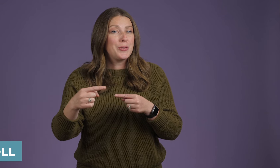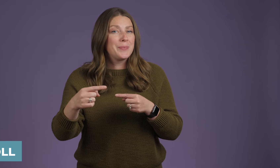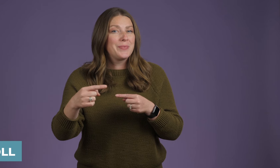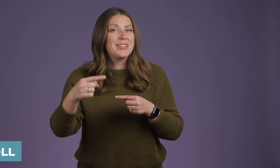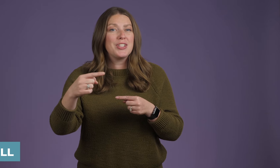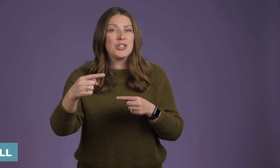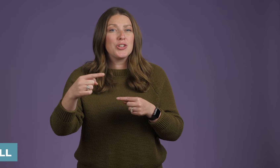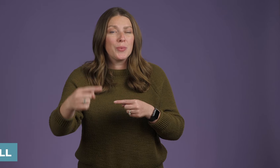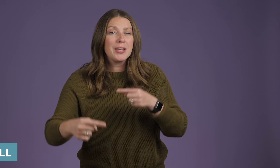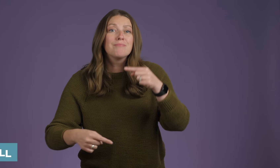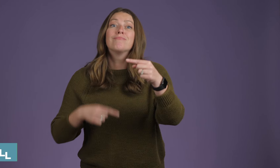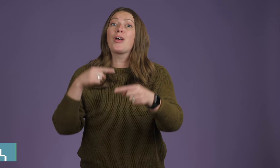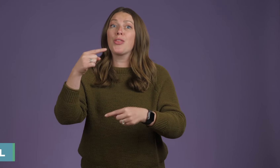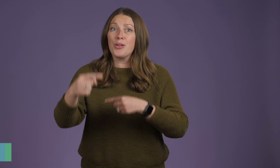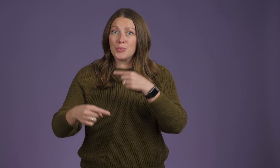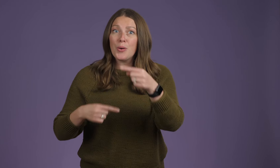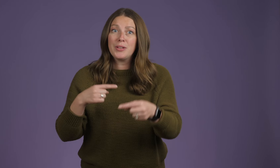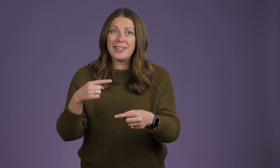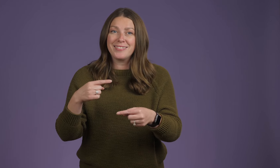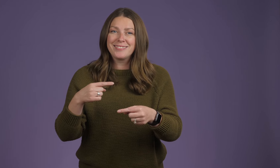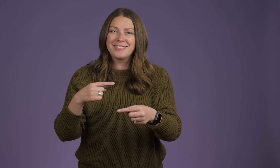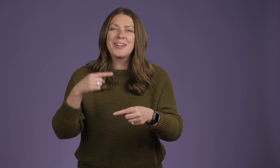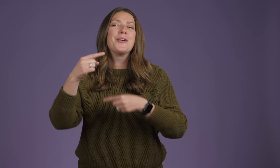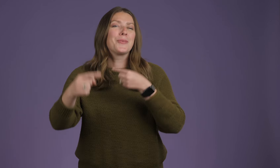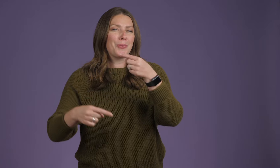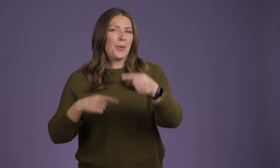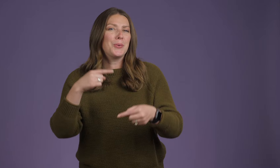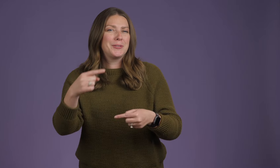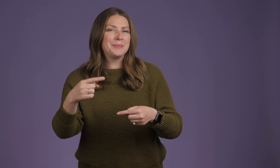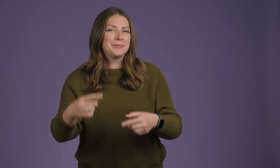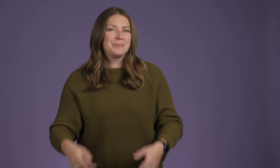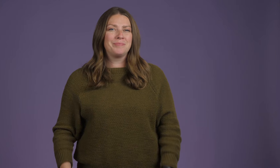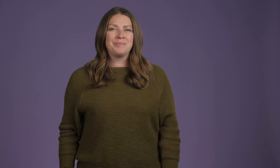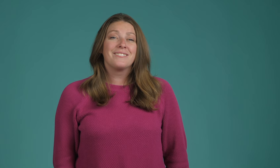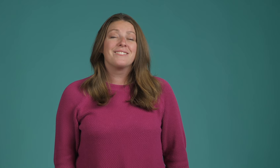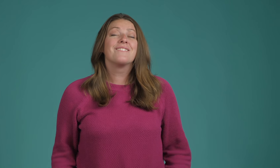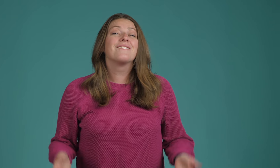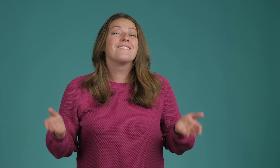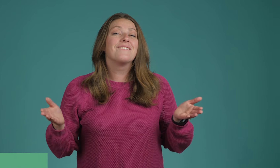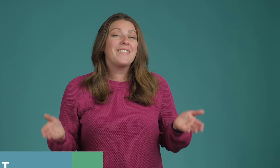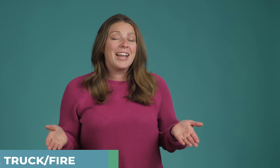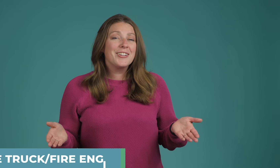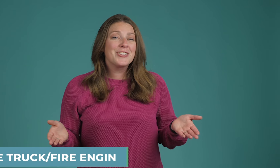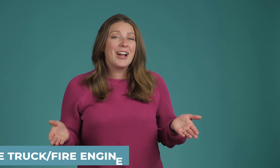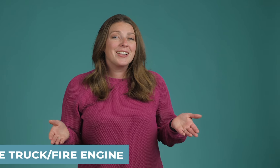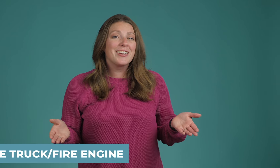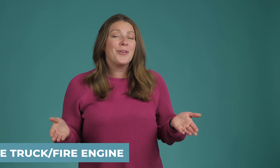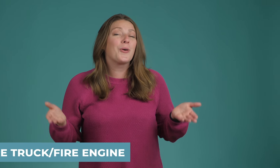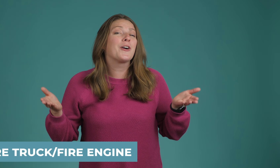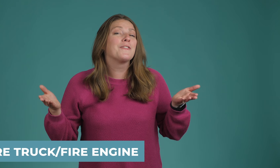This is showing the rolling. Roll Fire truck or fire